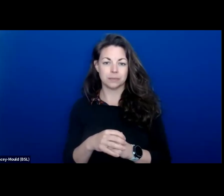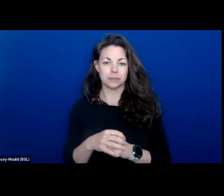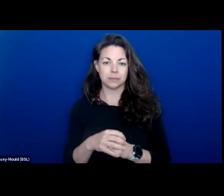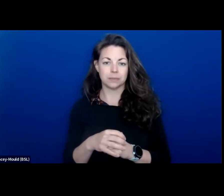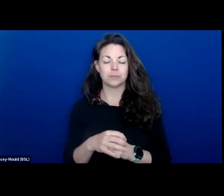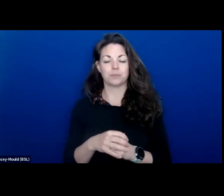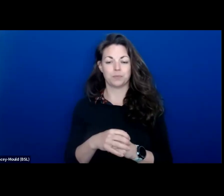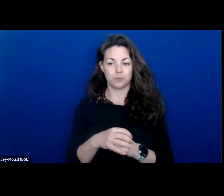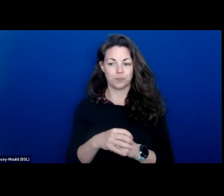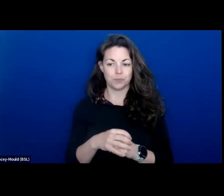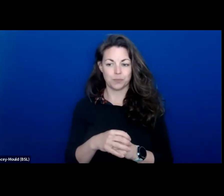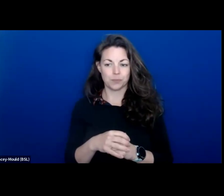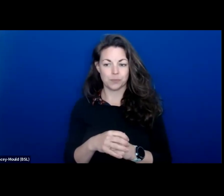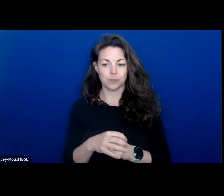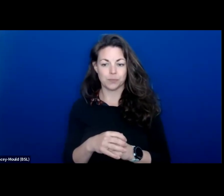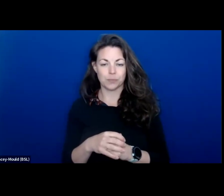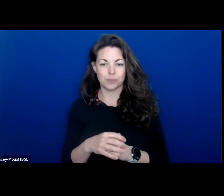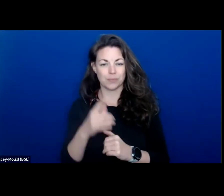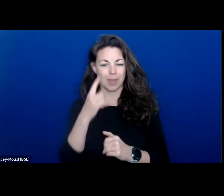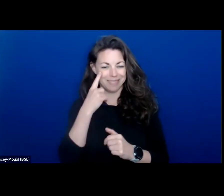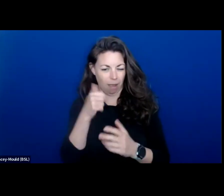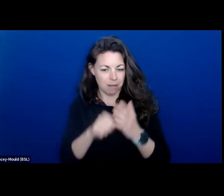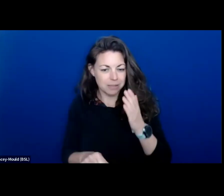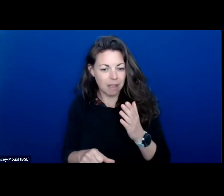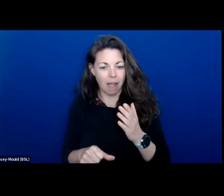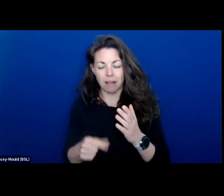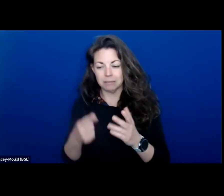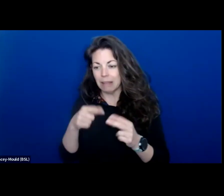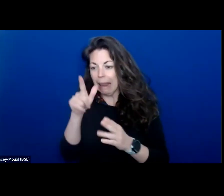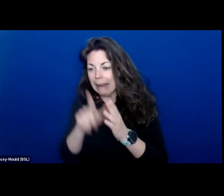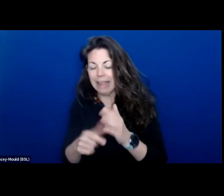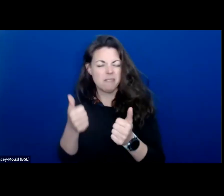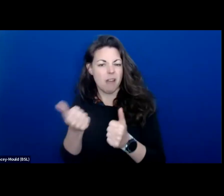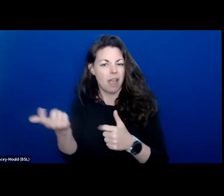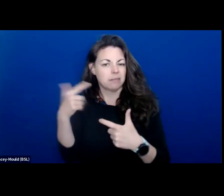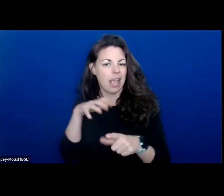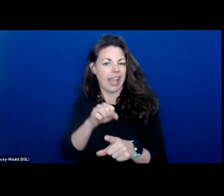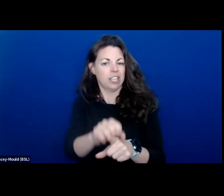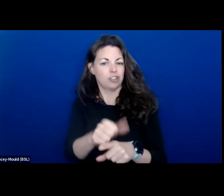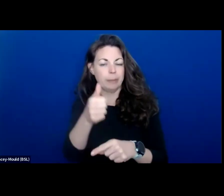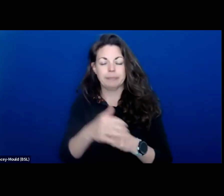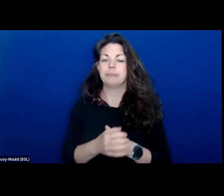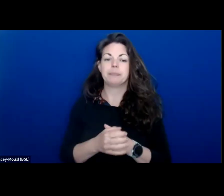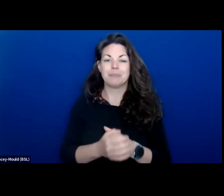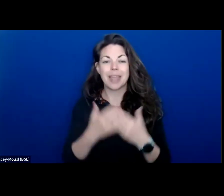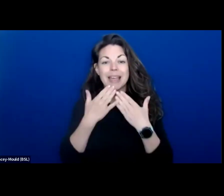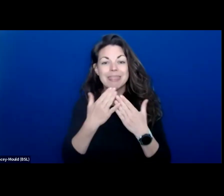Okay, I think I'll get started, and then people can join us as they arrive. So thank you so, so much for joining us today.